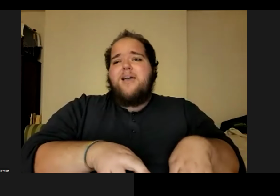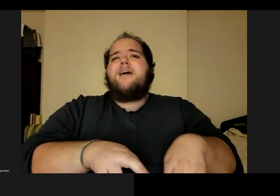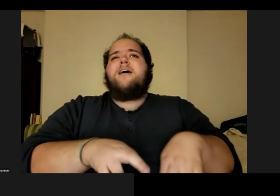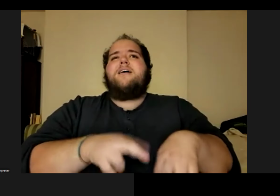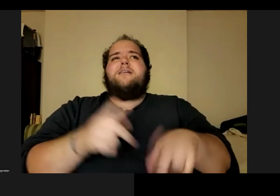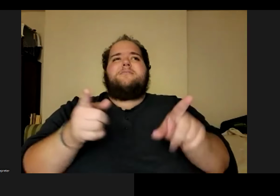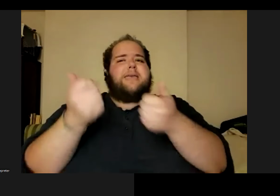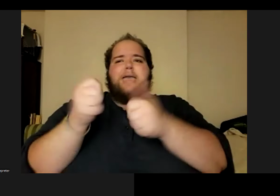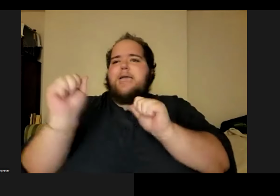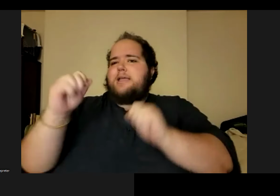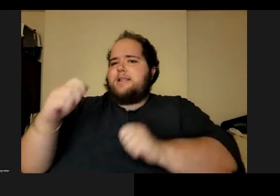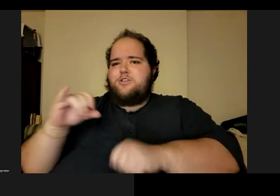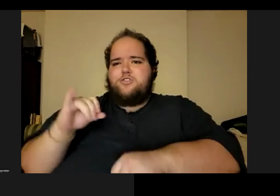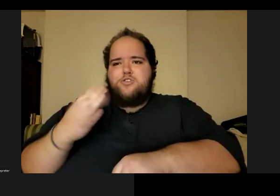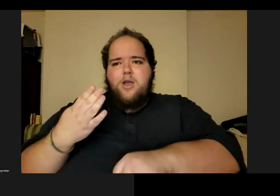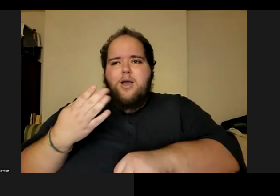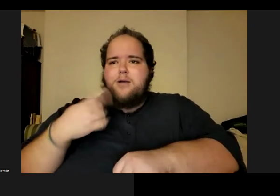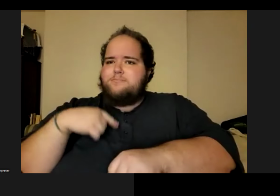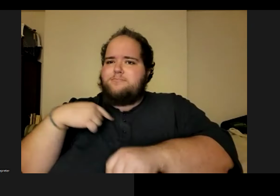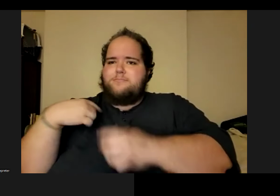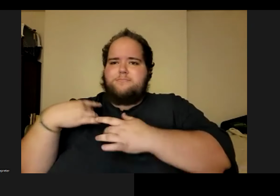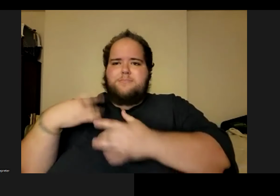You know, we're not Often we're not sending them